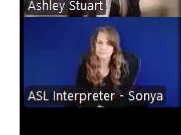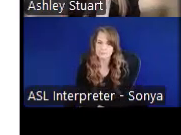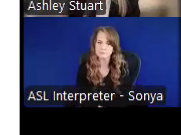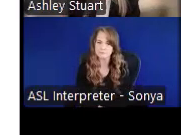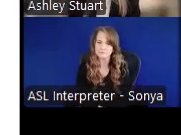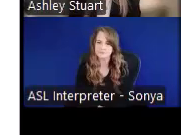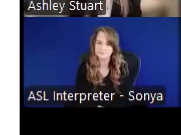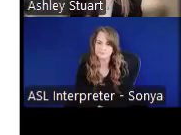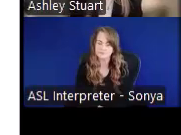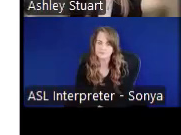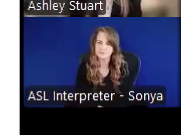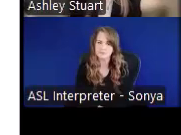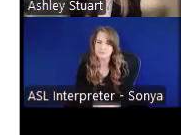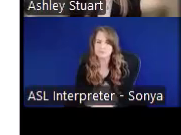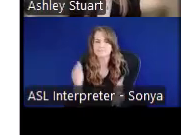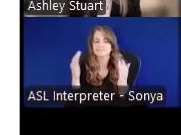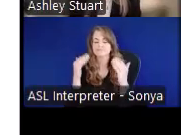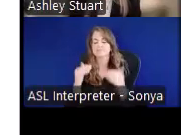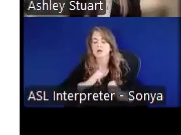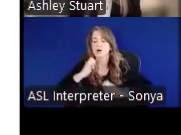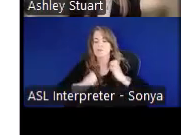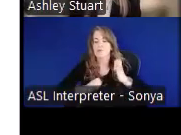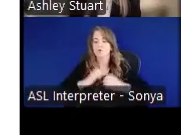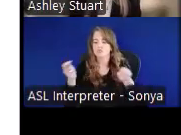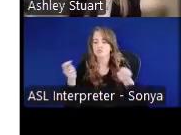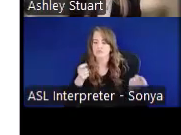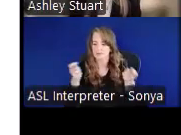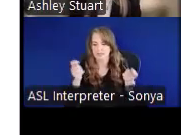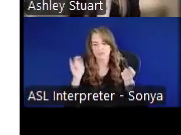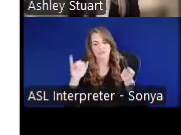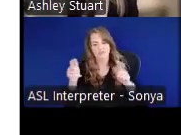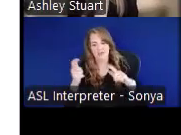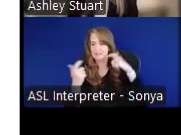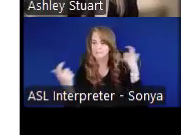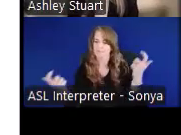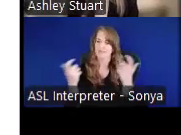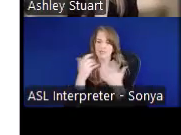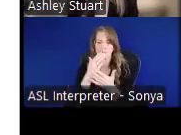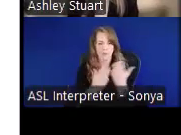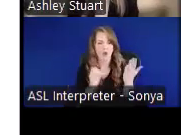Emotion regulation is another big piece of early development